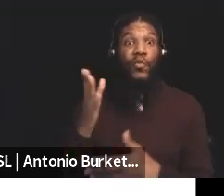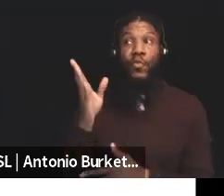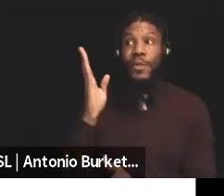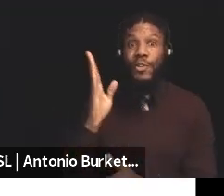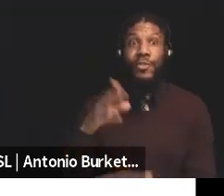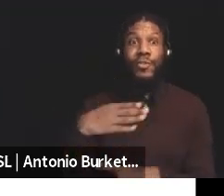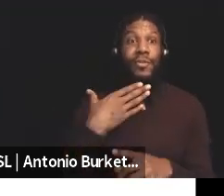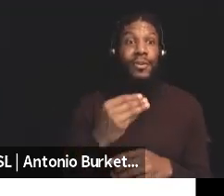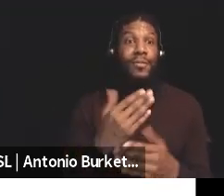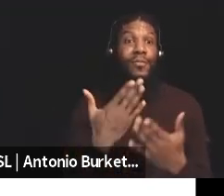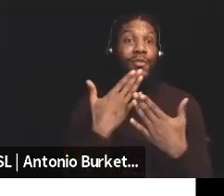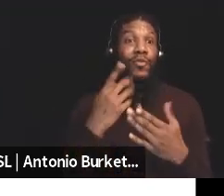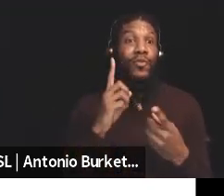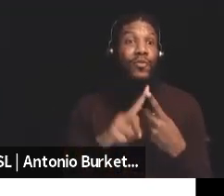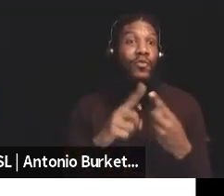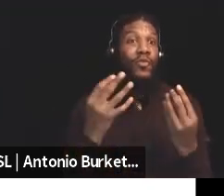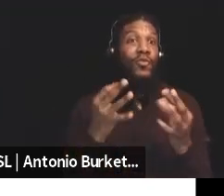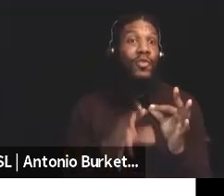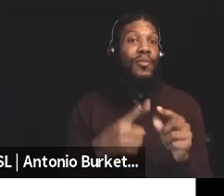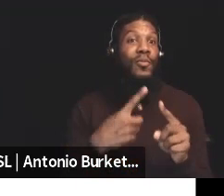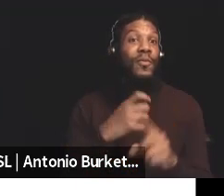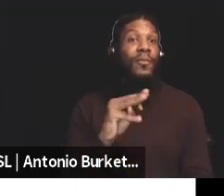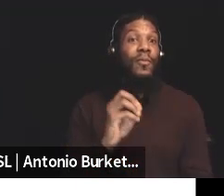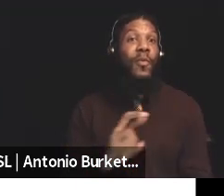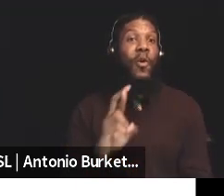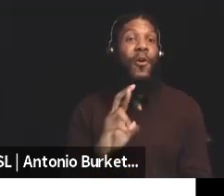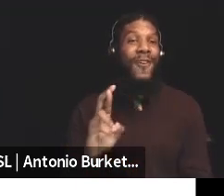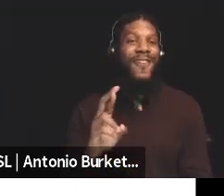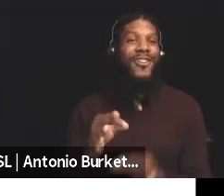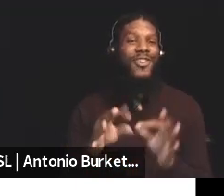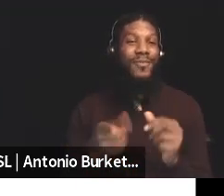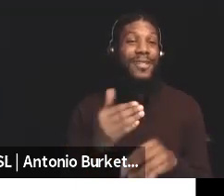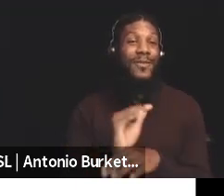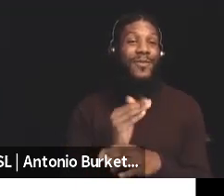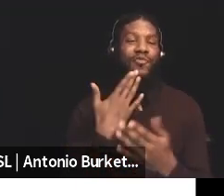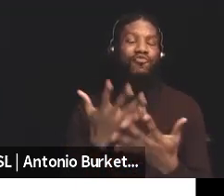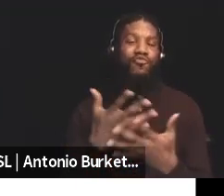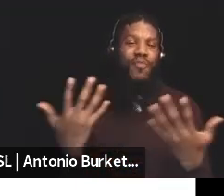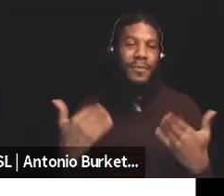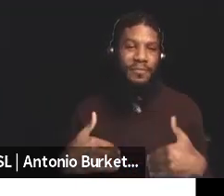you to our interpreters from Morr Interpreting this evening. Thanks so much. And thank you